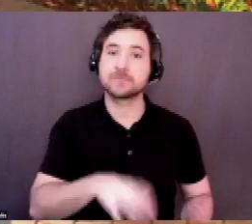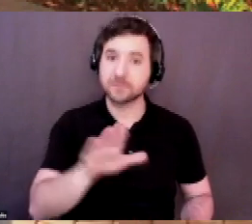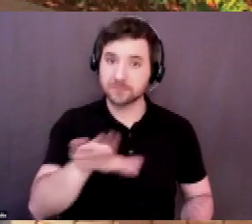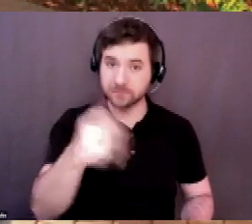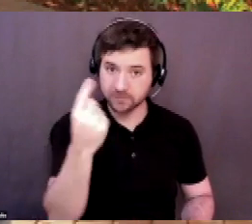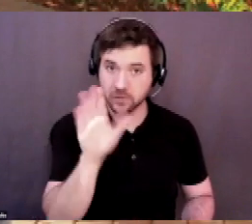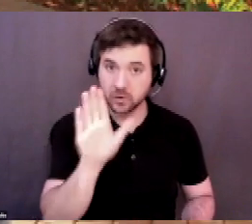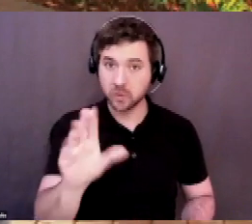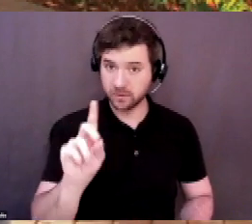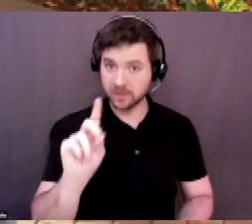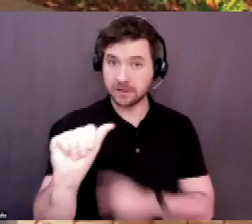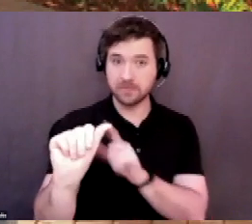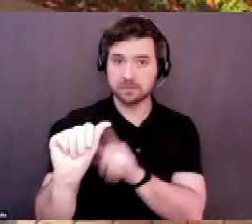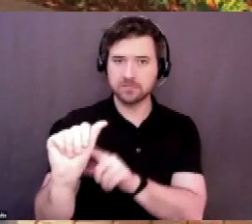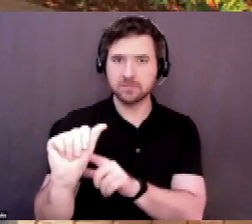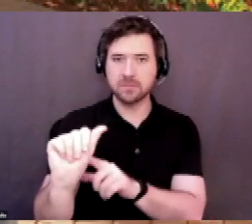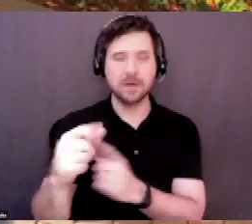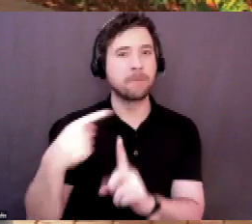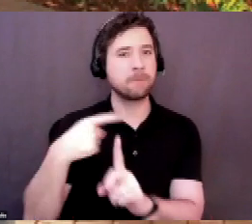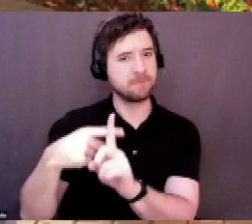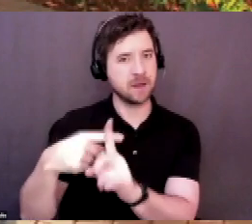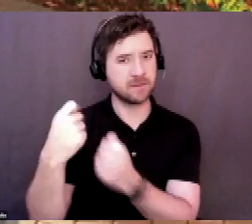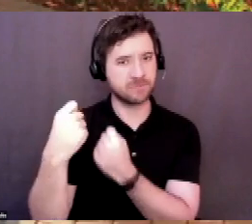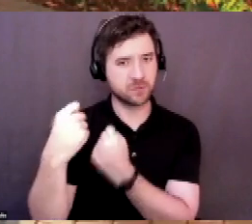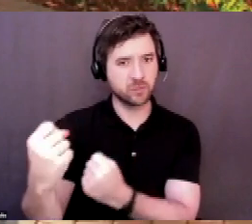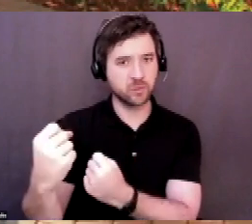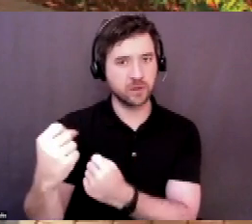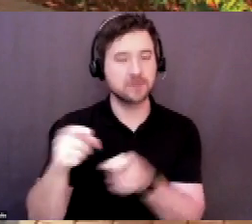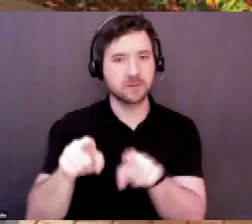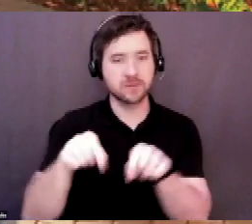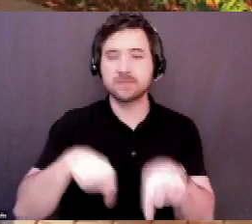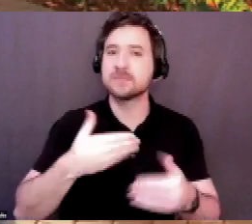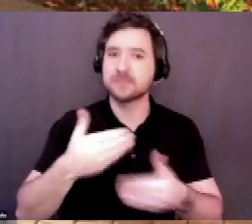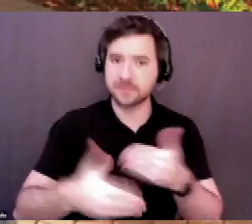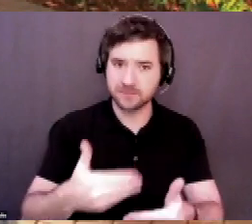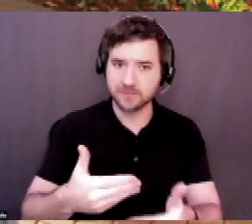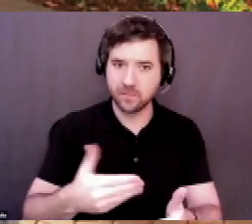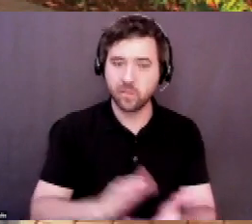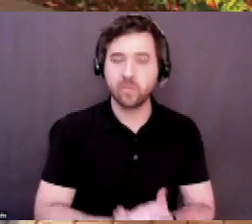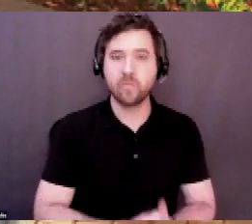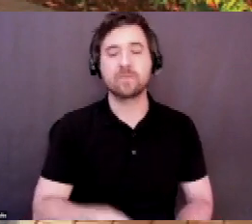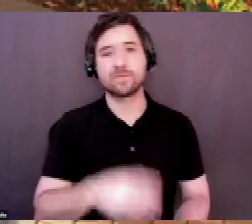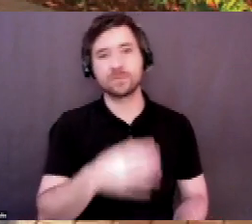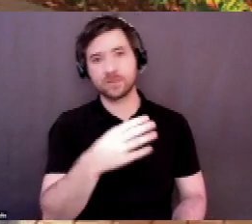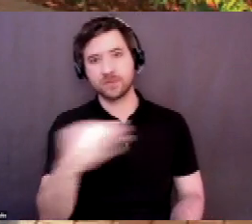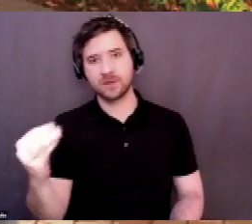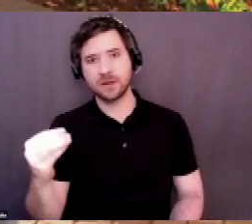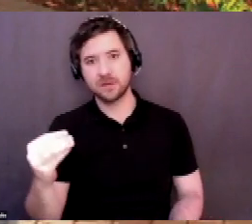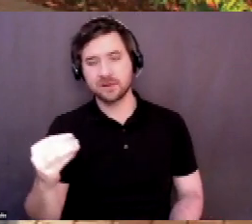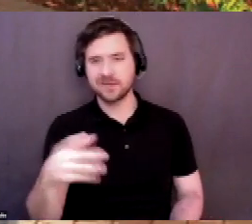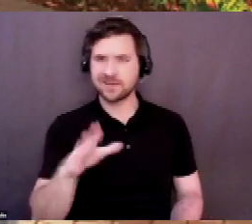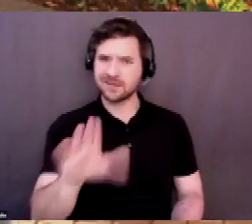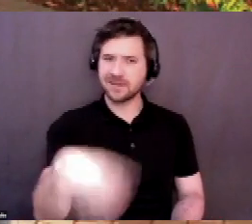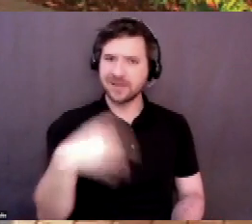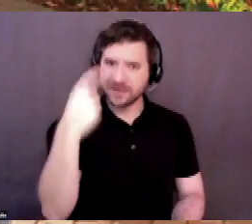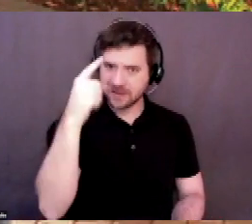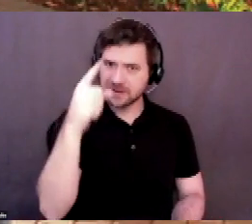a strength in this process. And that in some ways you've been training a long time for this